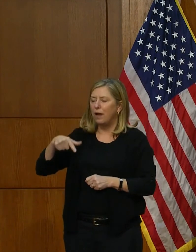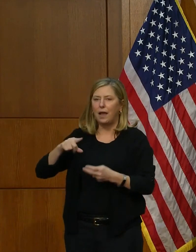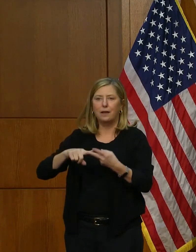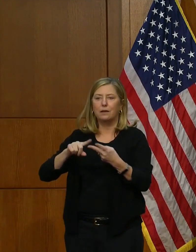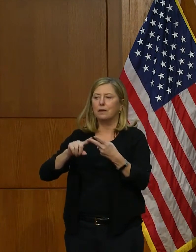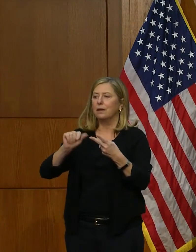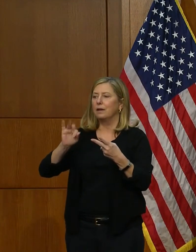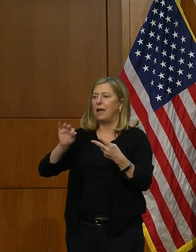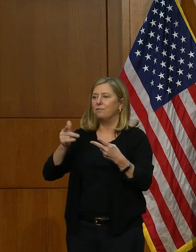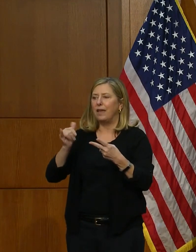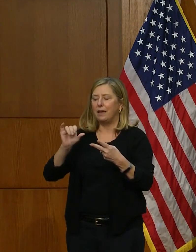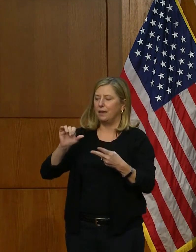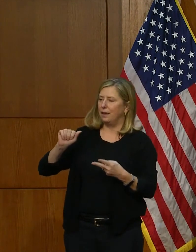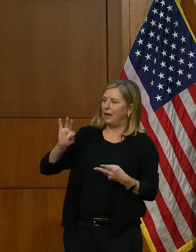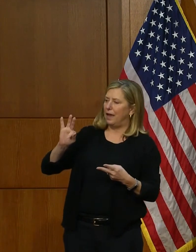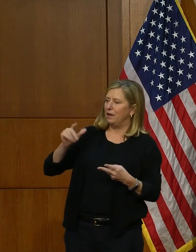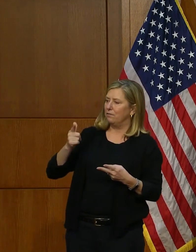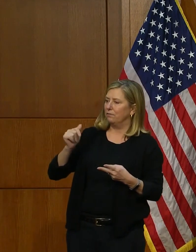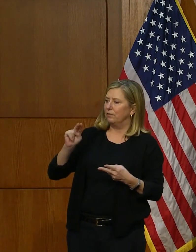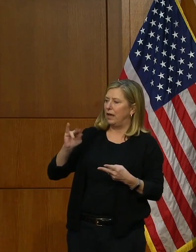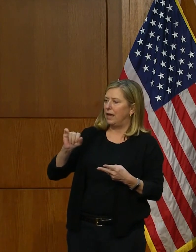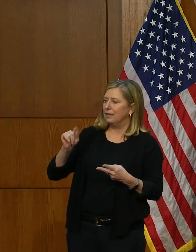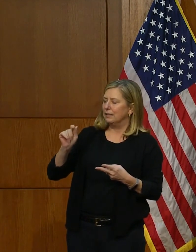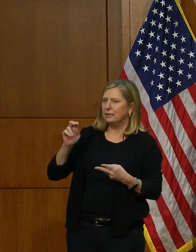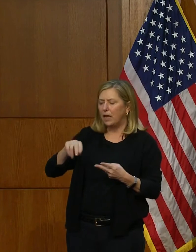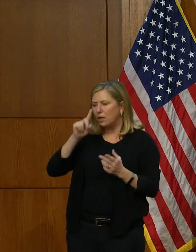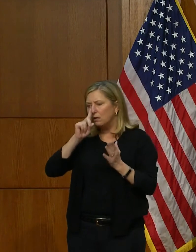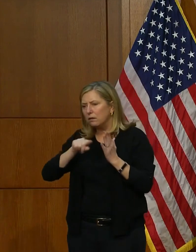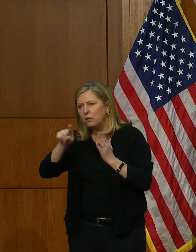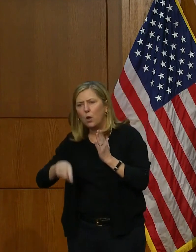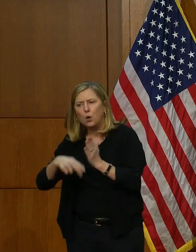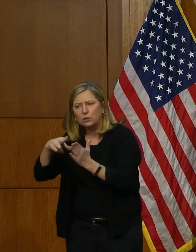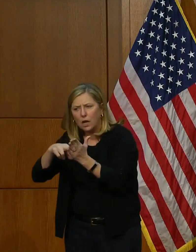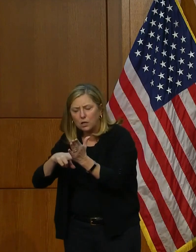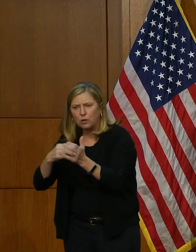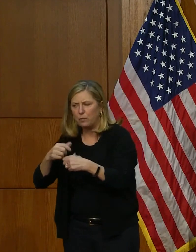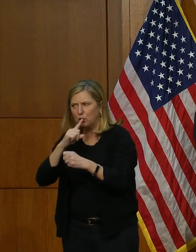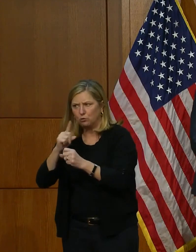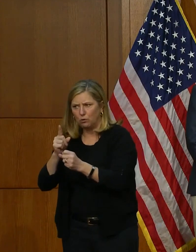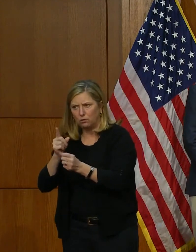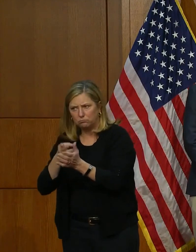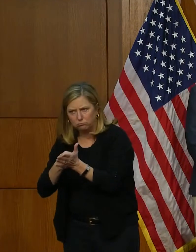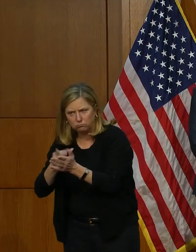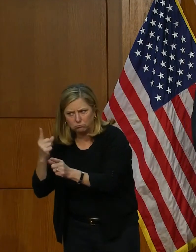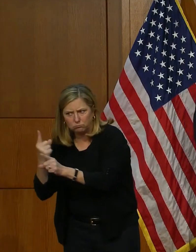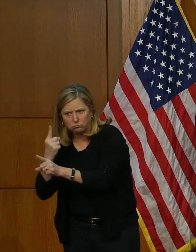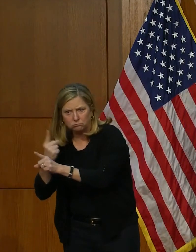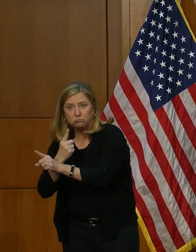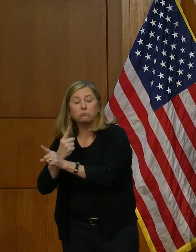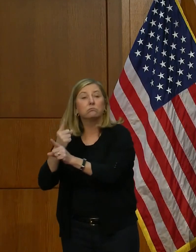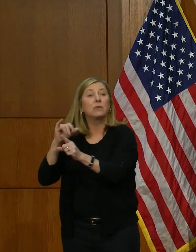FENCE IN BOTH IRAQ AND AFGHANISTAN. LOOKING AT WASTE, FRAUD AND ABUSE IN OUR WAR TIME